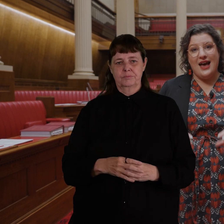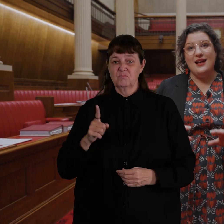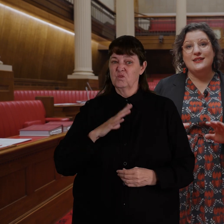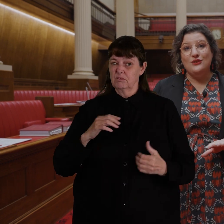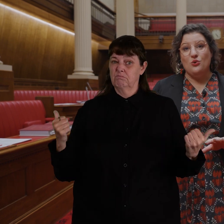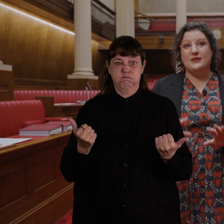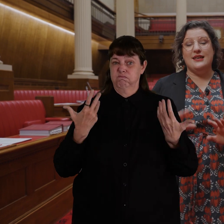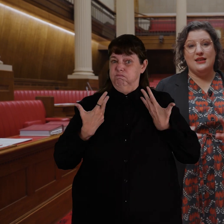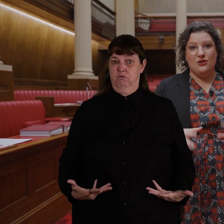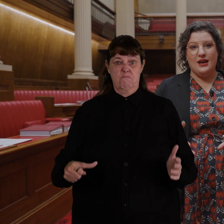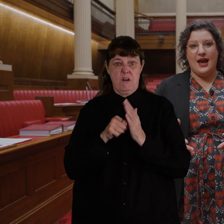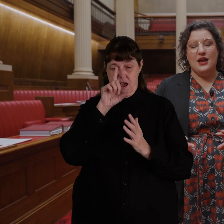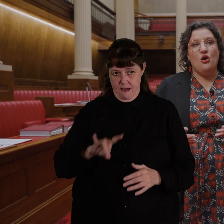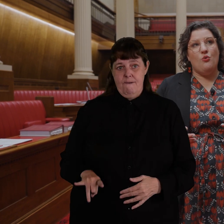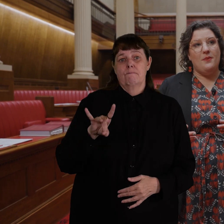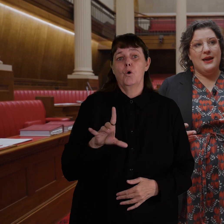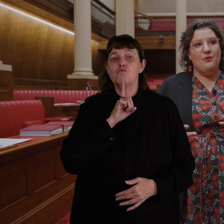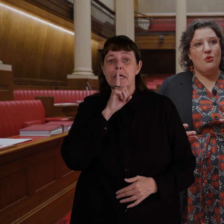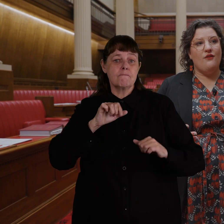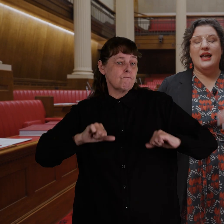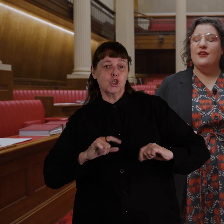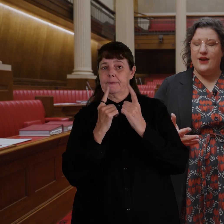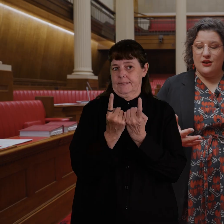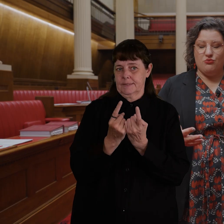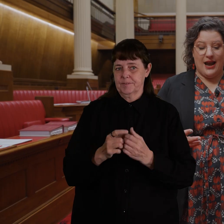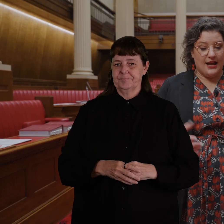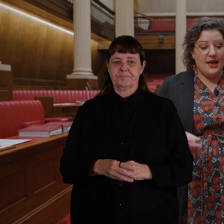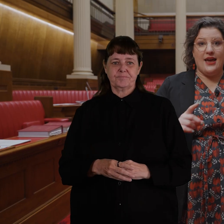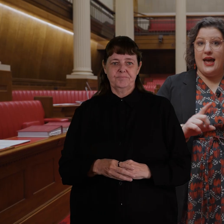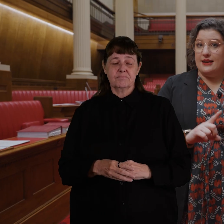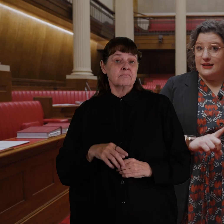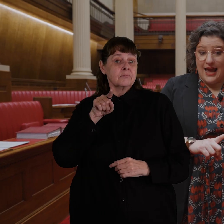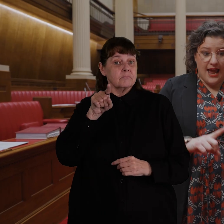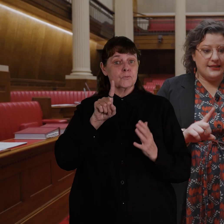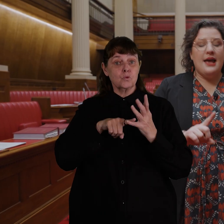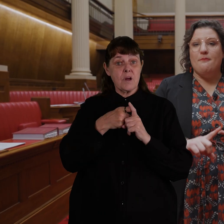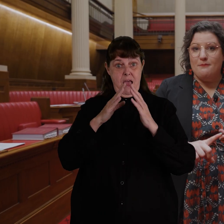The House of Lords in the UK were people of elevated rank. They had land,